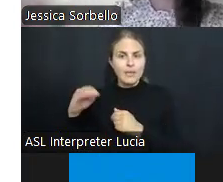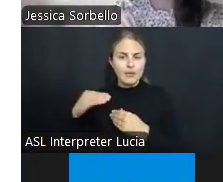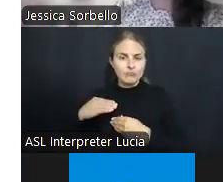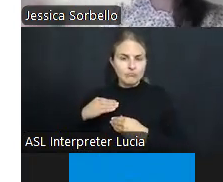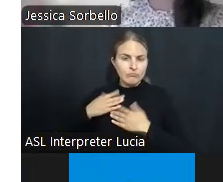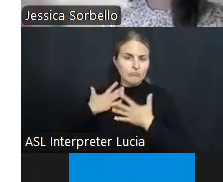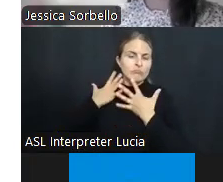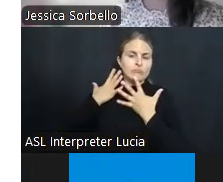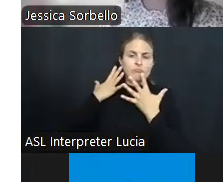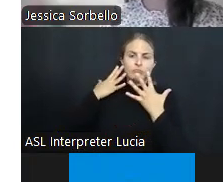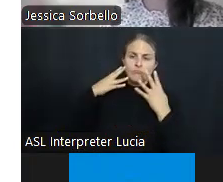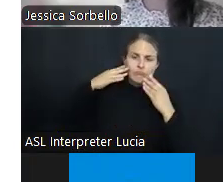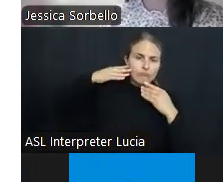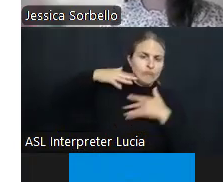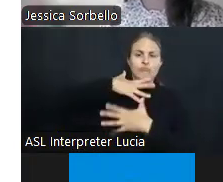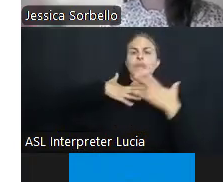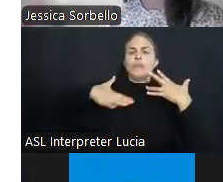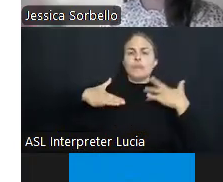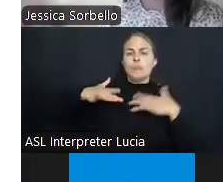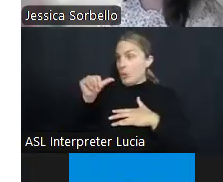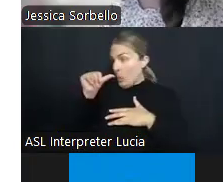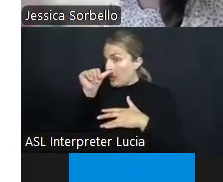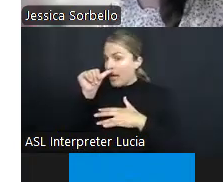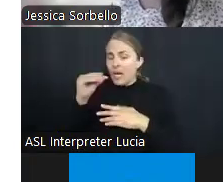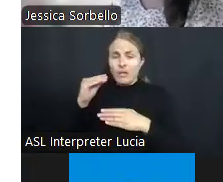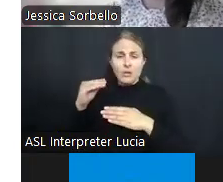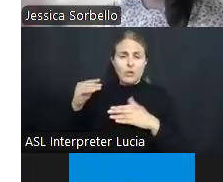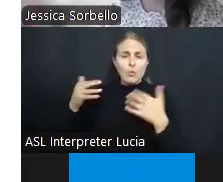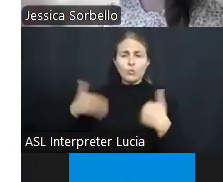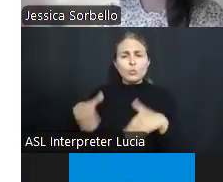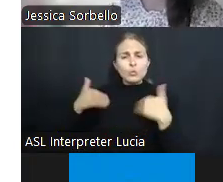birthday party. It is not about love. It is truly about